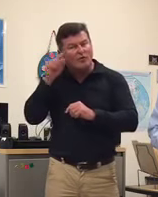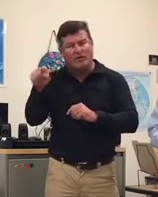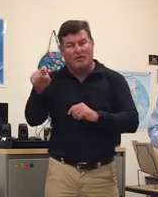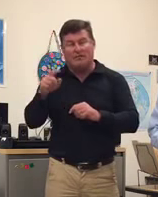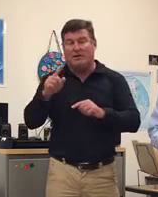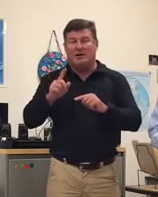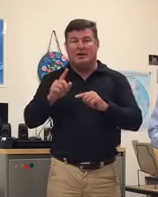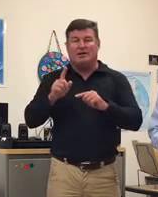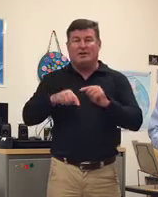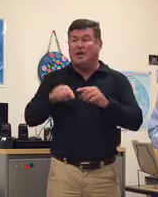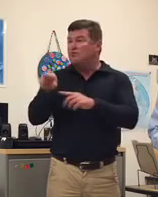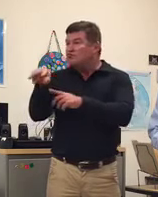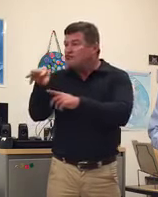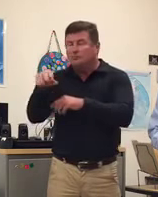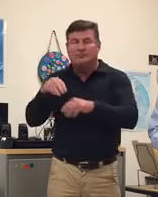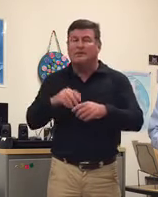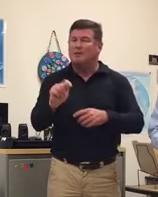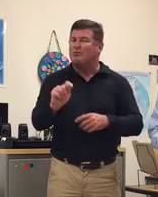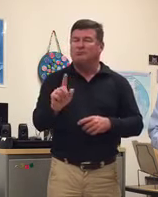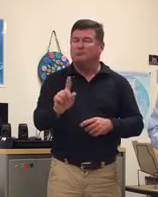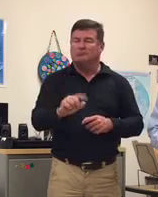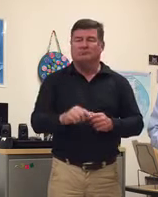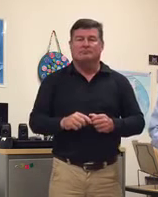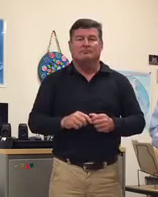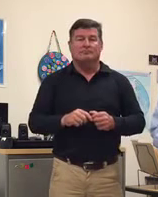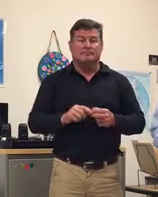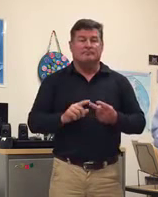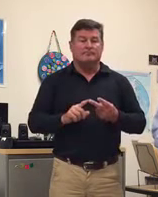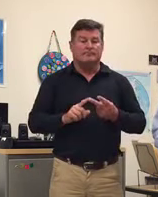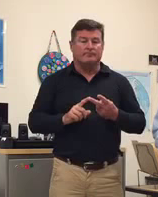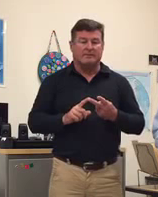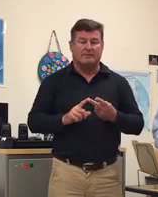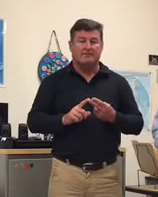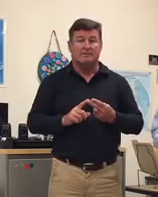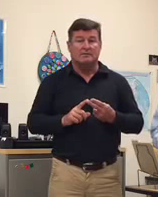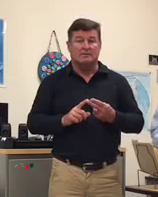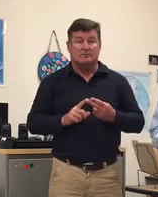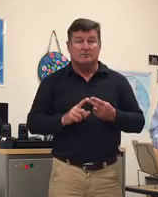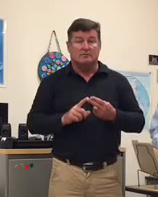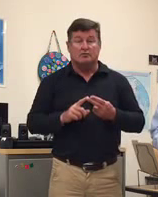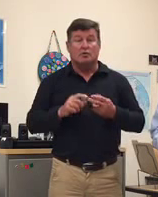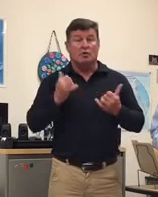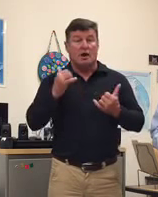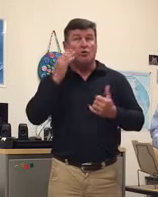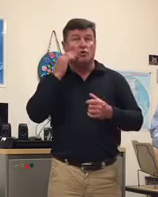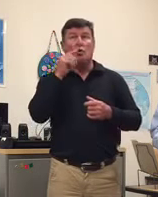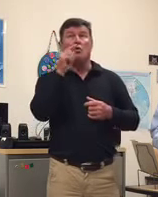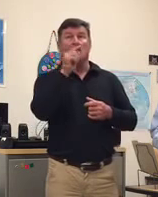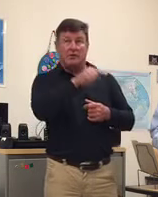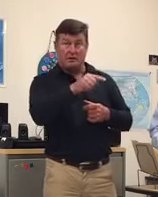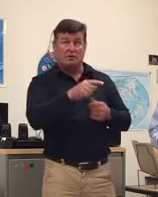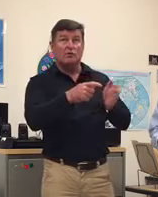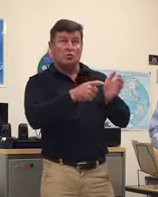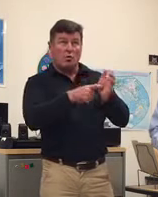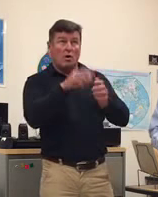That bathroom space will remain private and cannot be seen on the video camera. Now that we understand the space that's